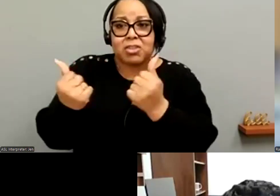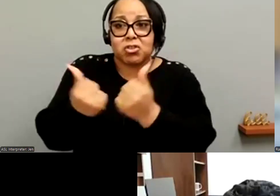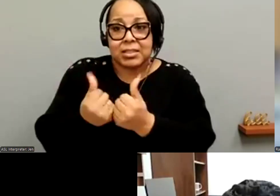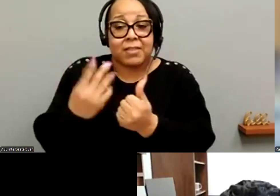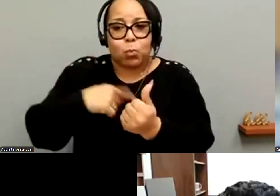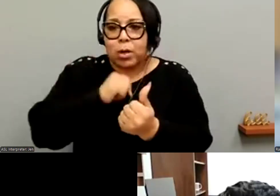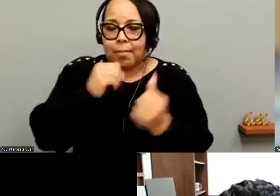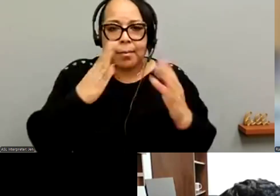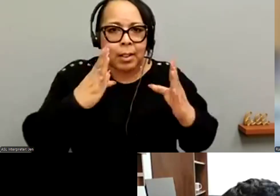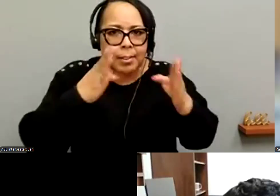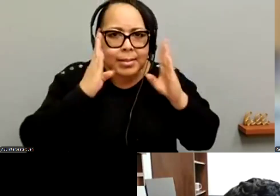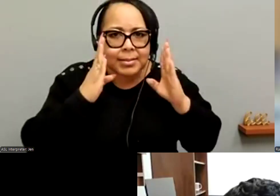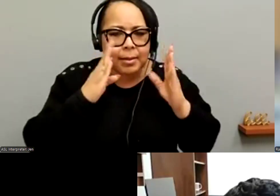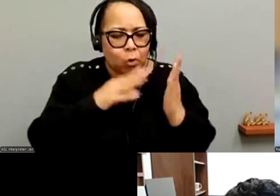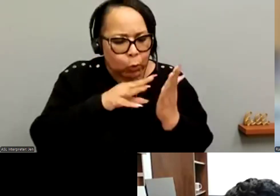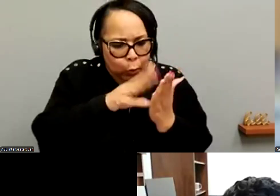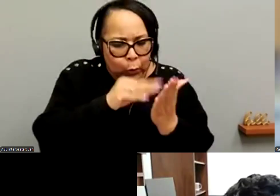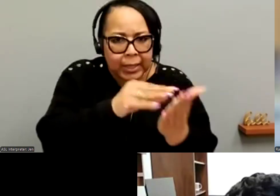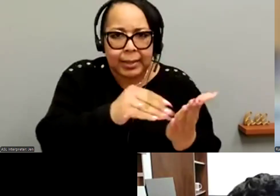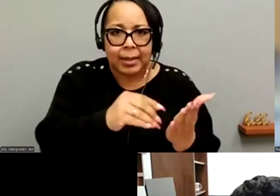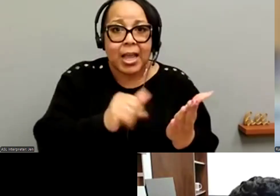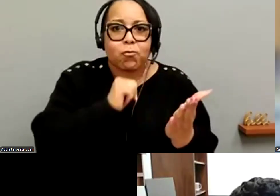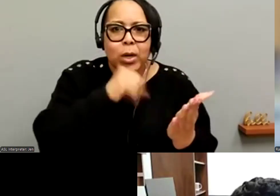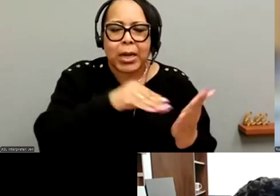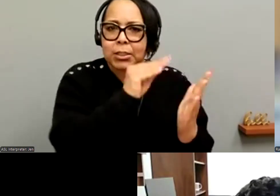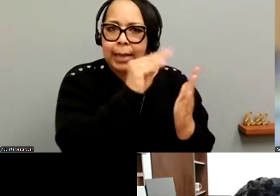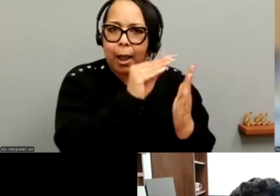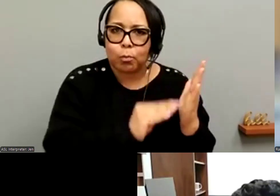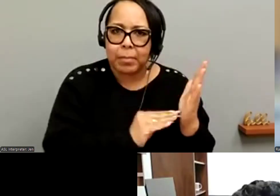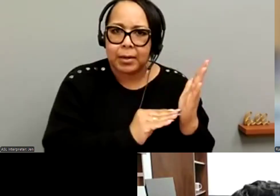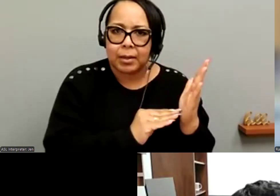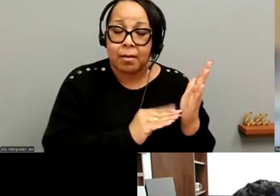13:13:36 we're not learning. If we're 13:13:38 not documenting the realities of